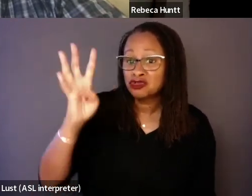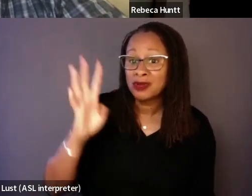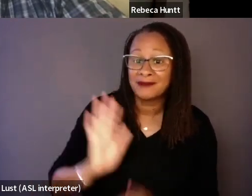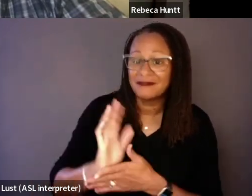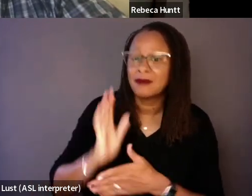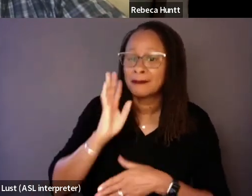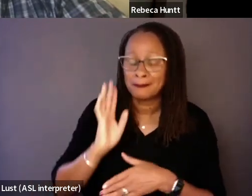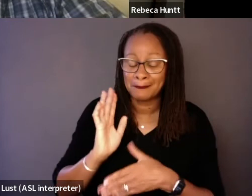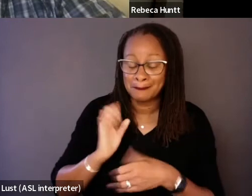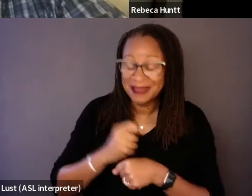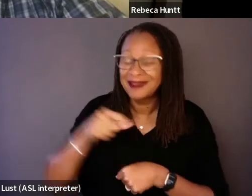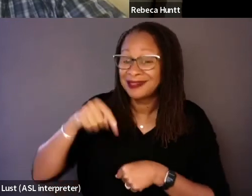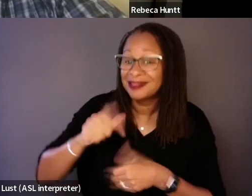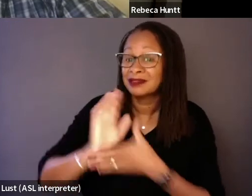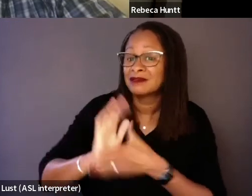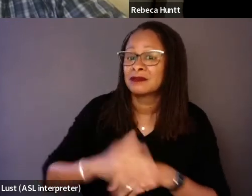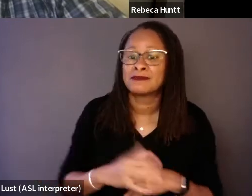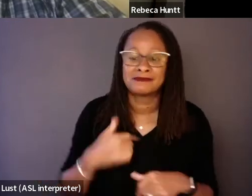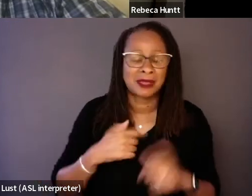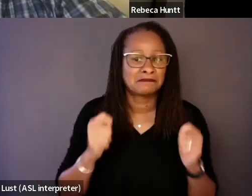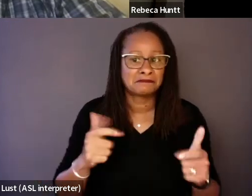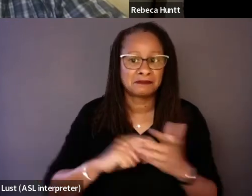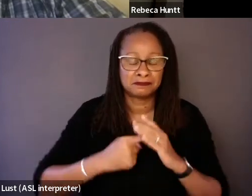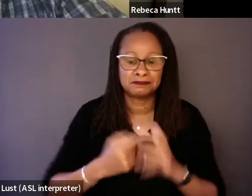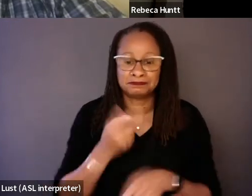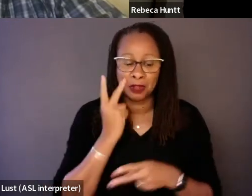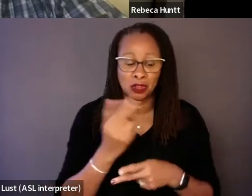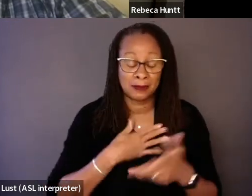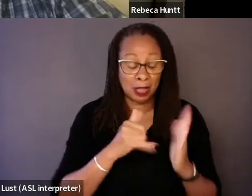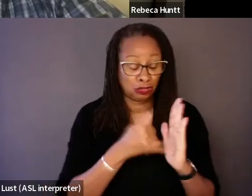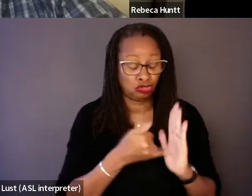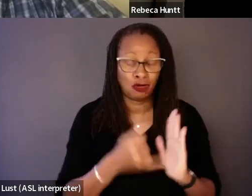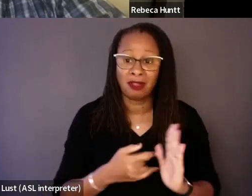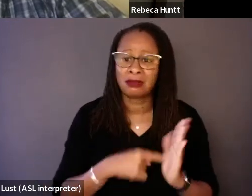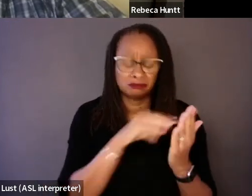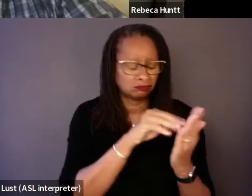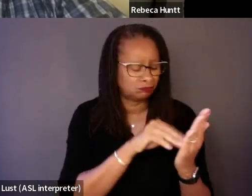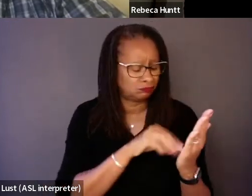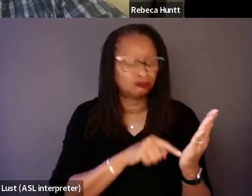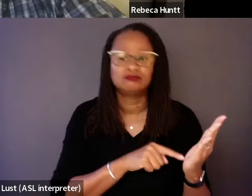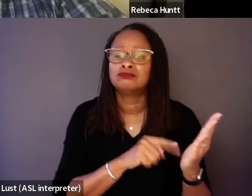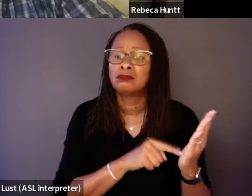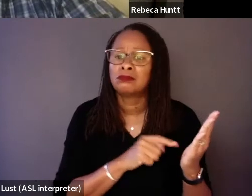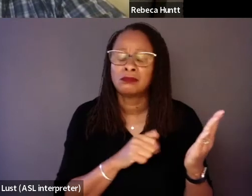And so I immediately started looking at my journal entries as the first point or the first frame of